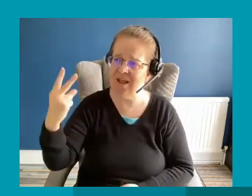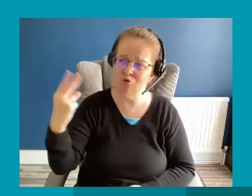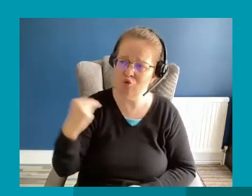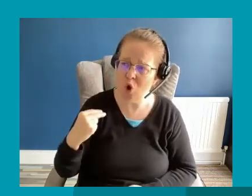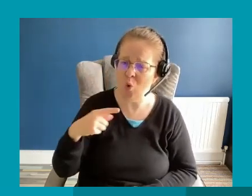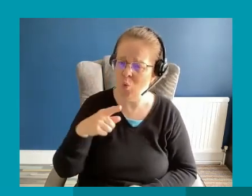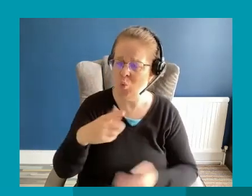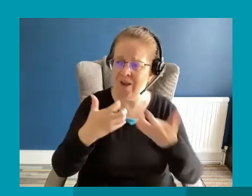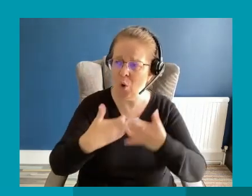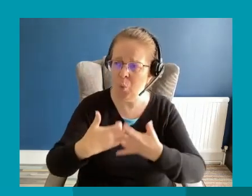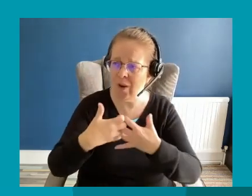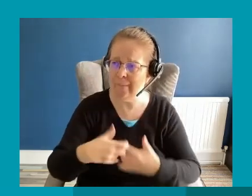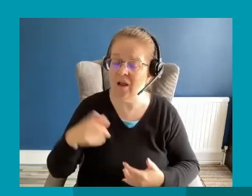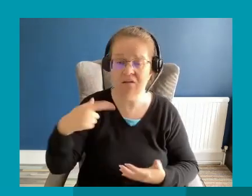and you have a right to appeal.